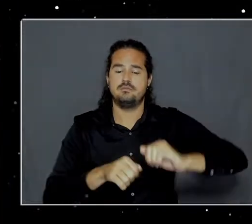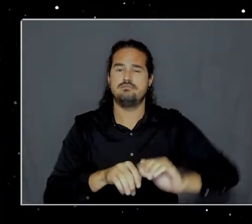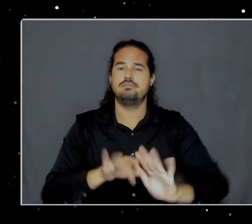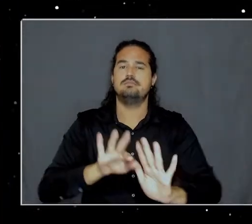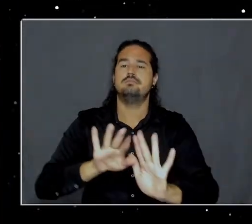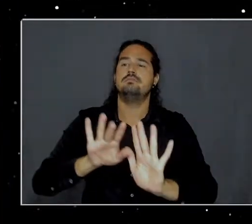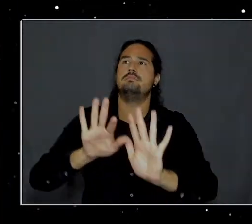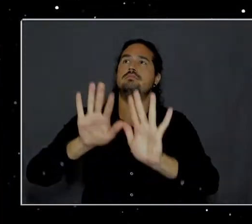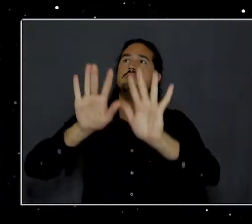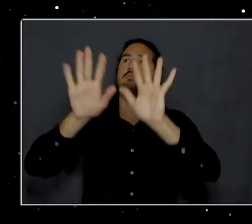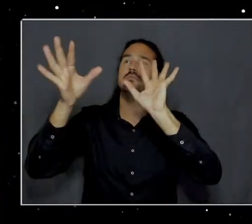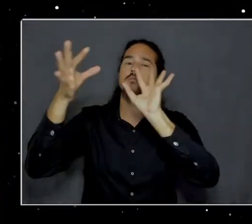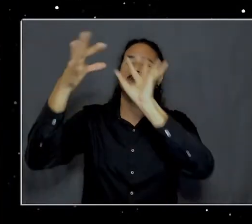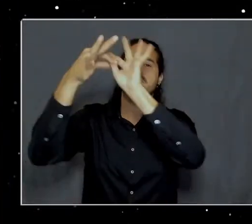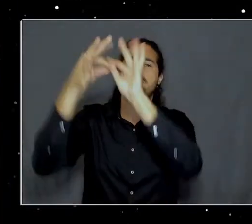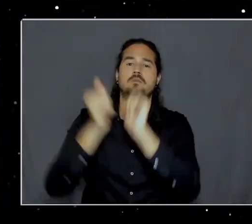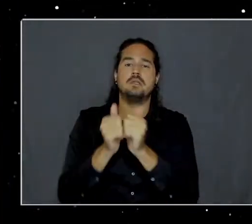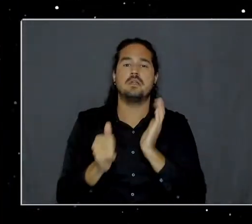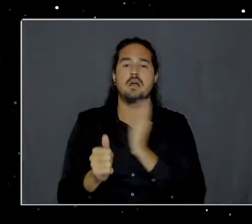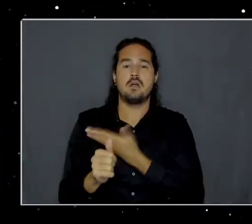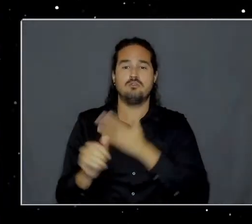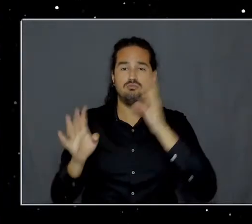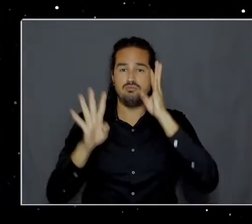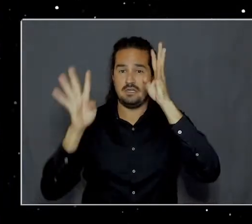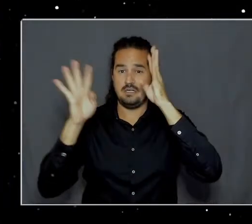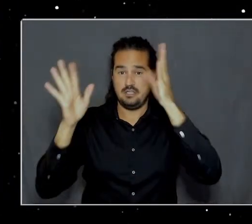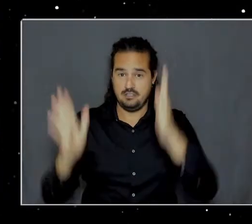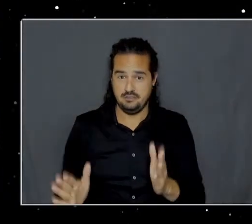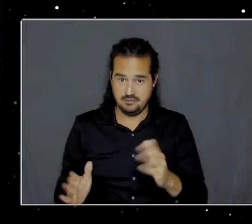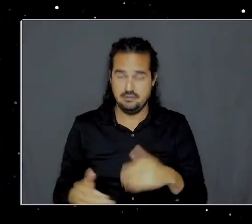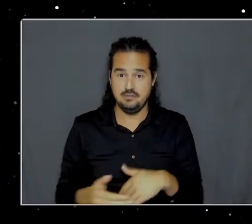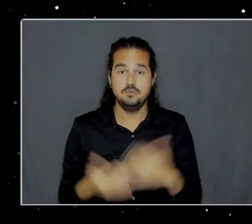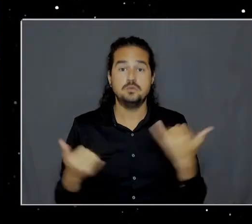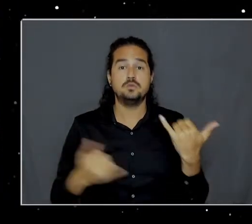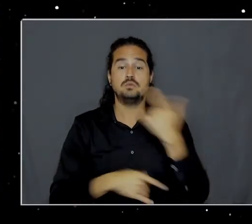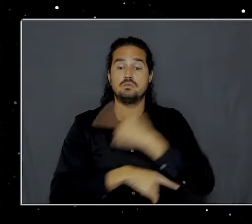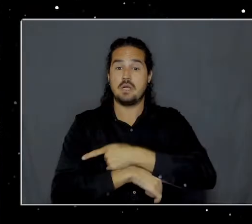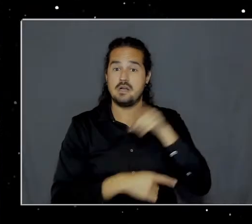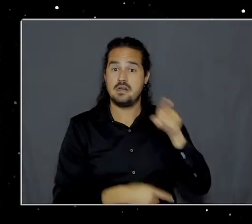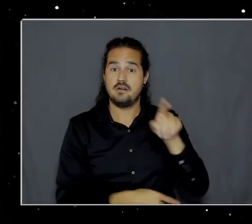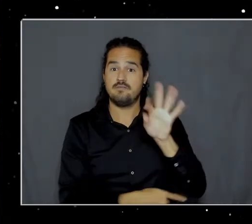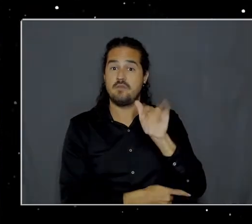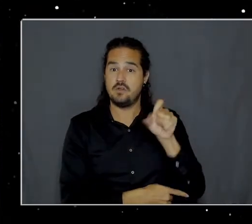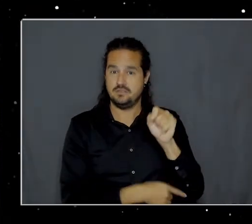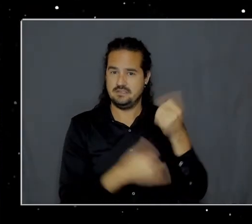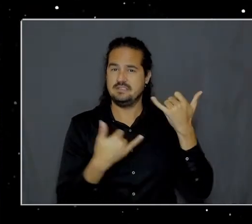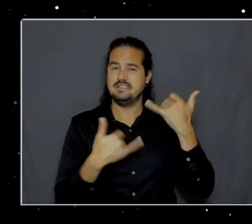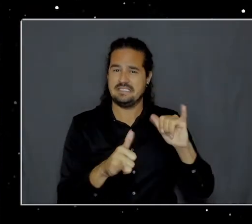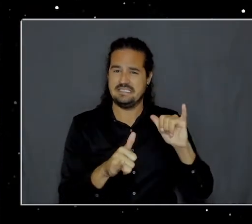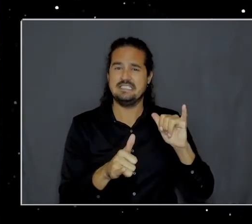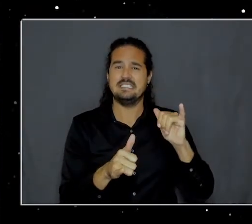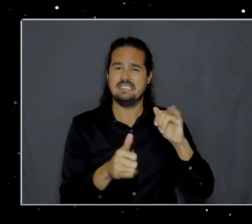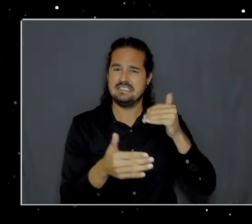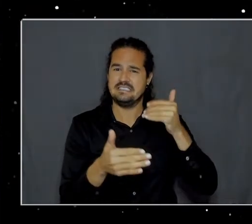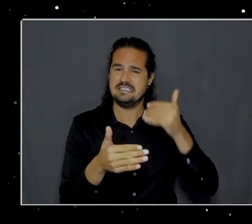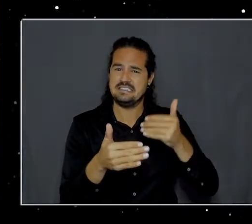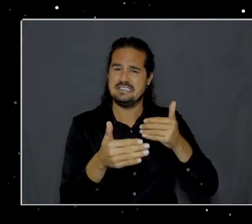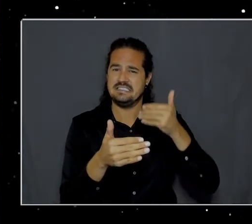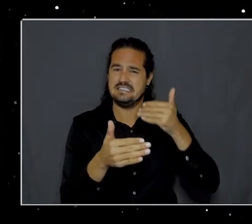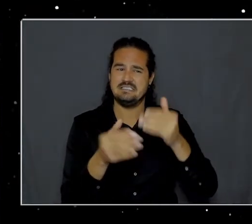TODAY, OUR SACRED SNOQUALMIE FALLS STILL FACES FURTHER